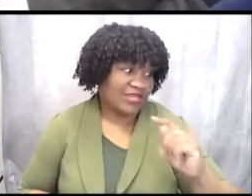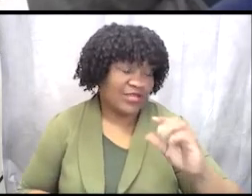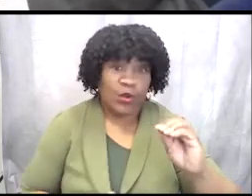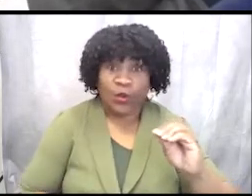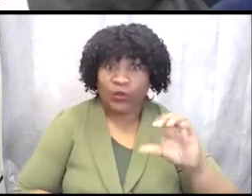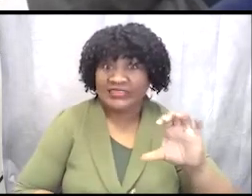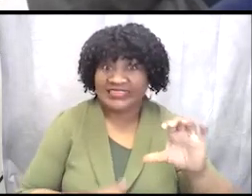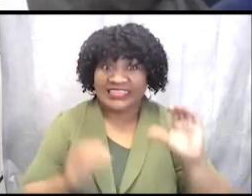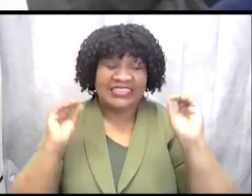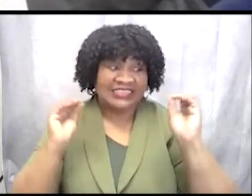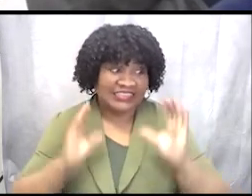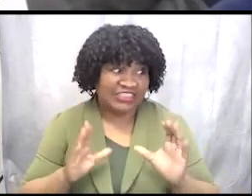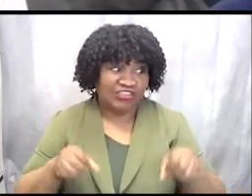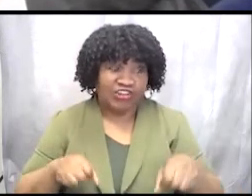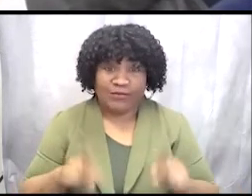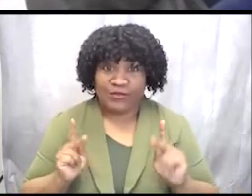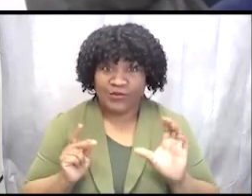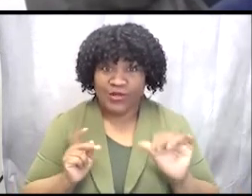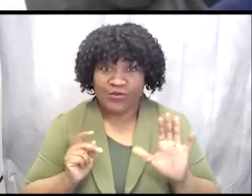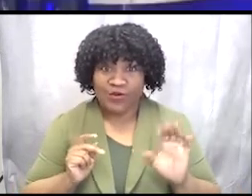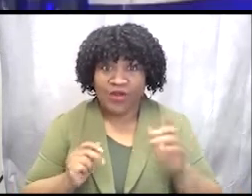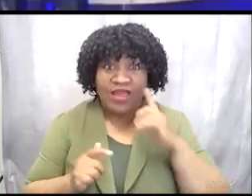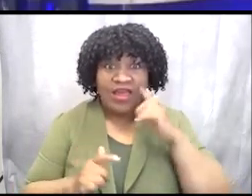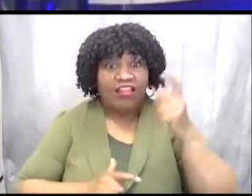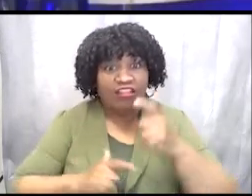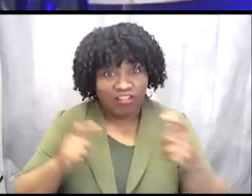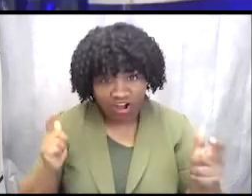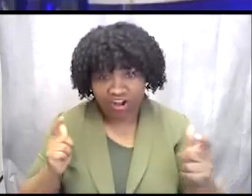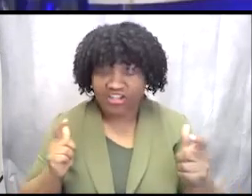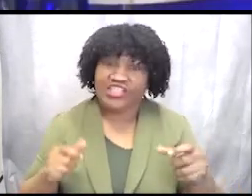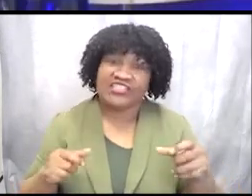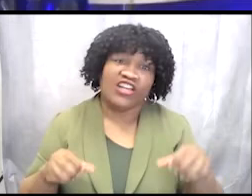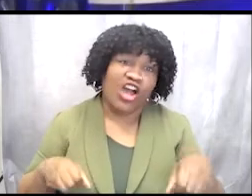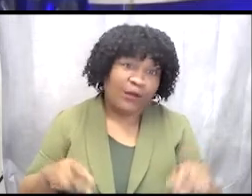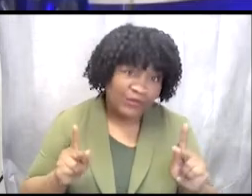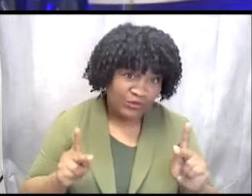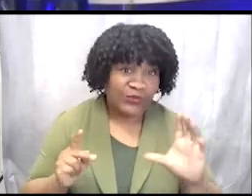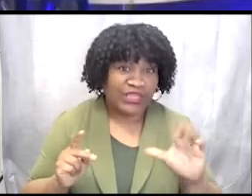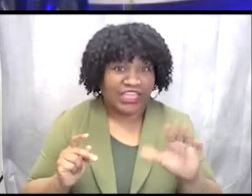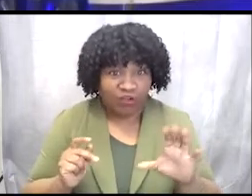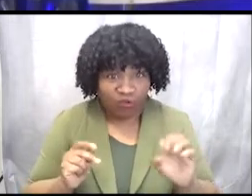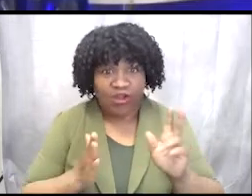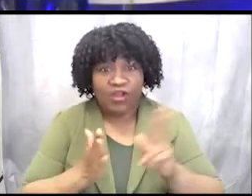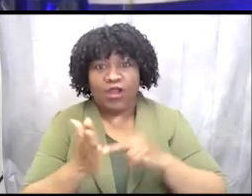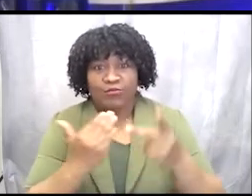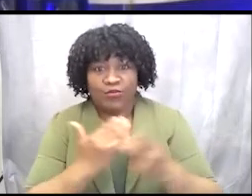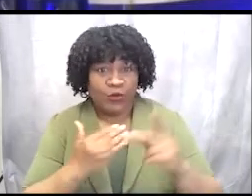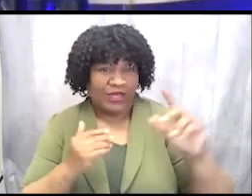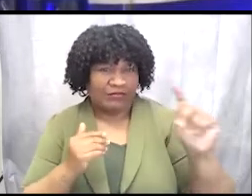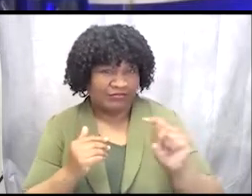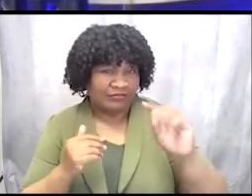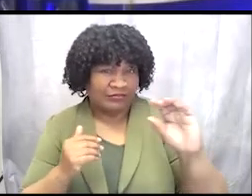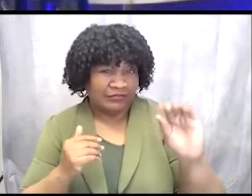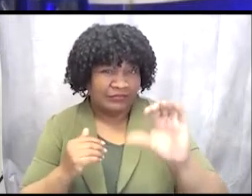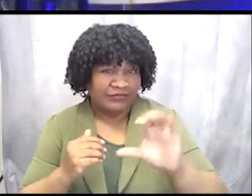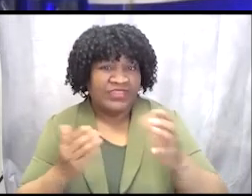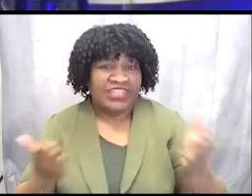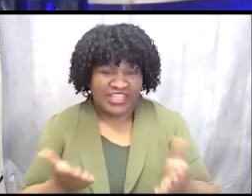of which we have one here. In fact, one of the largest Teacher Opportunity Corps programs is right here at Teachers College.